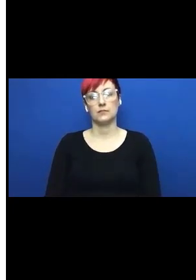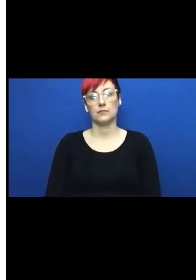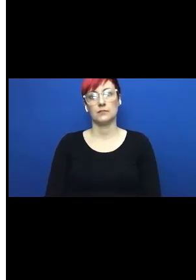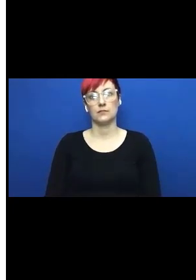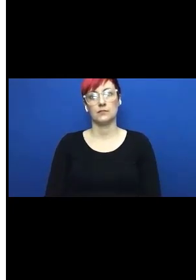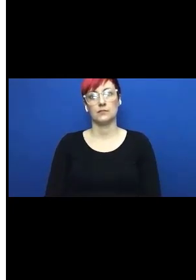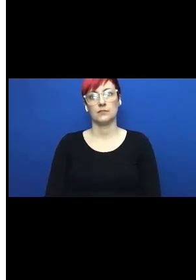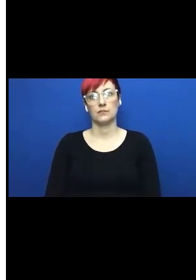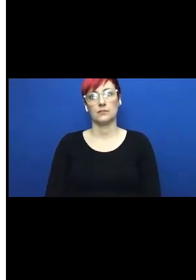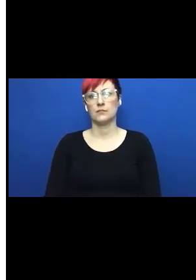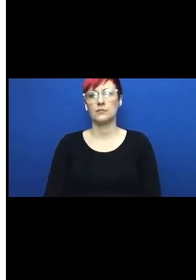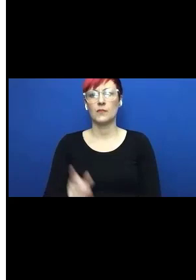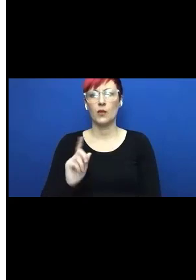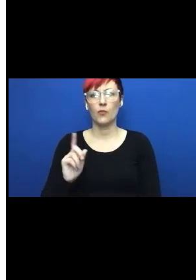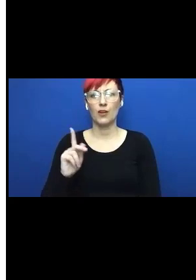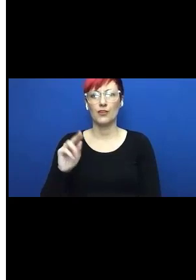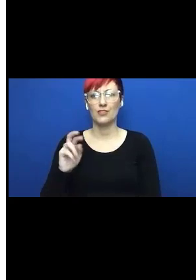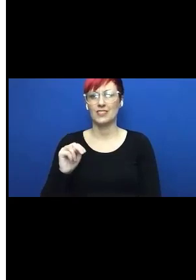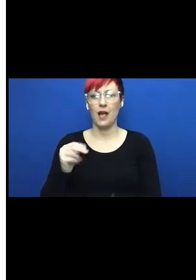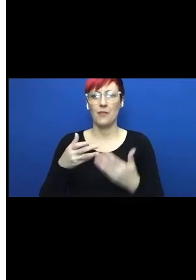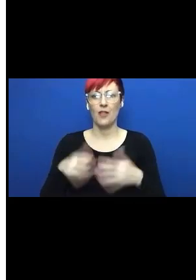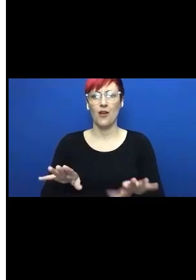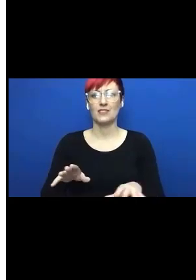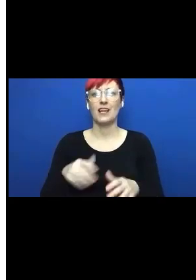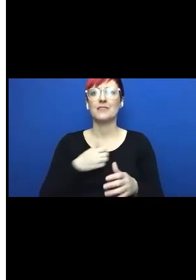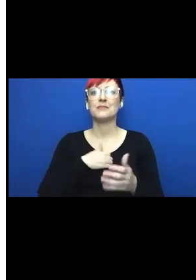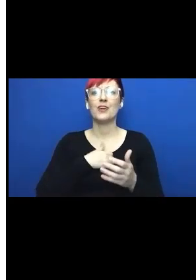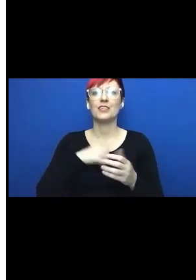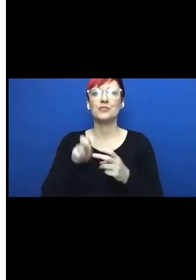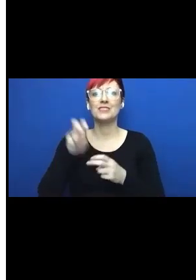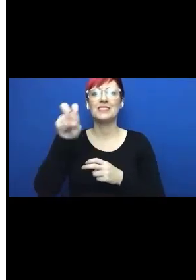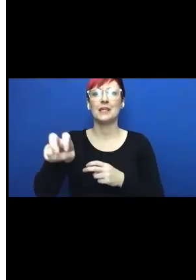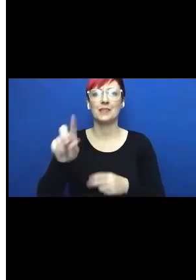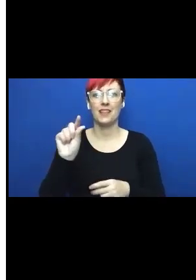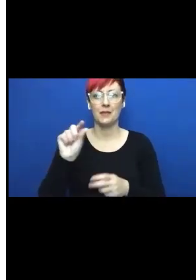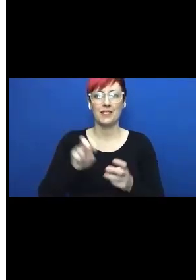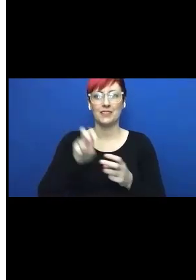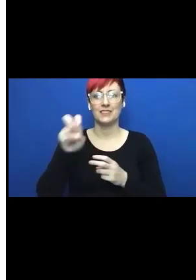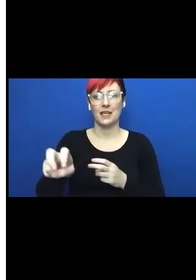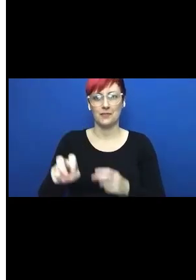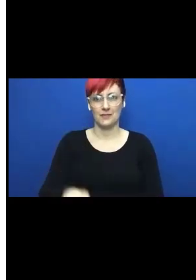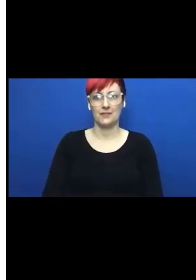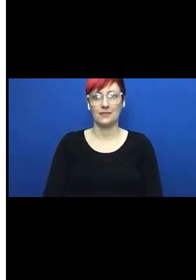Where are we, Kristin? Kristin Ta: Hang on, you skipped ahead on me! I can get there.